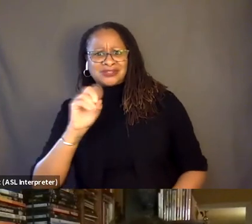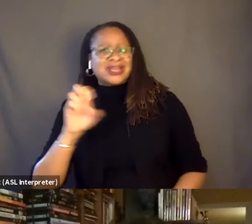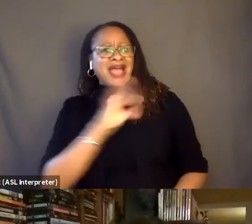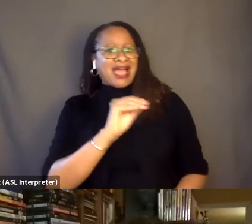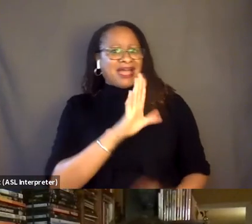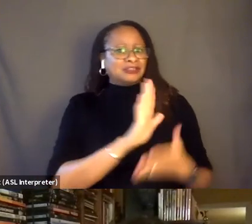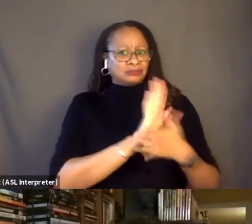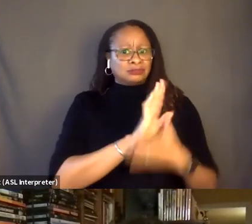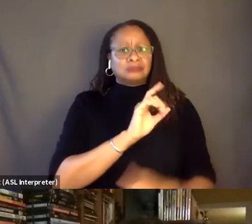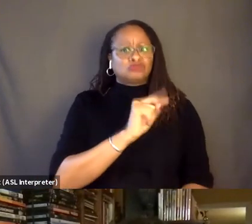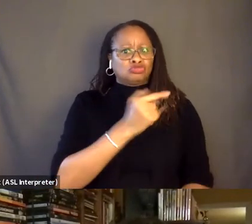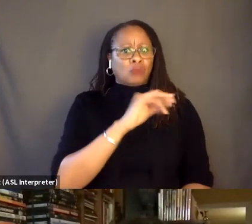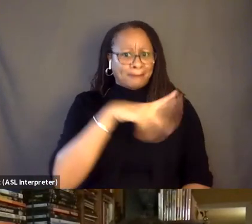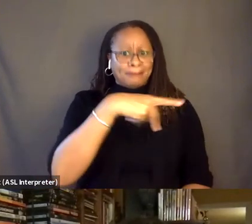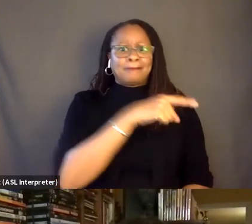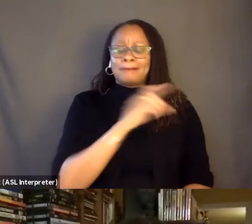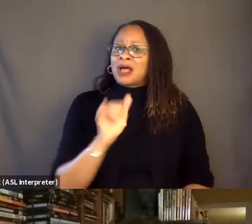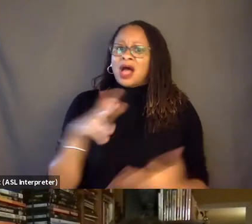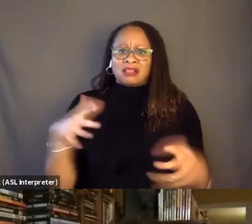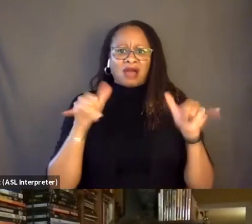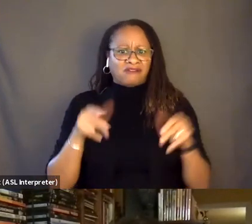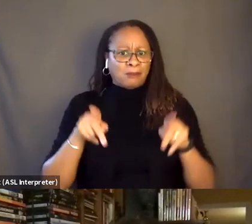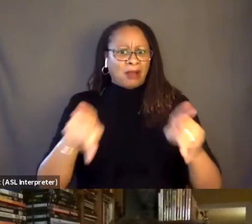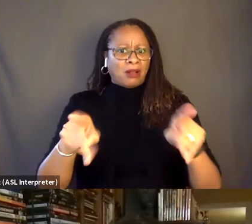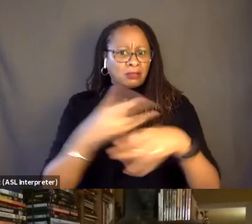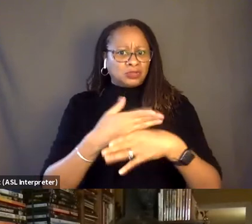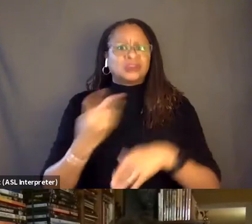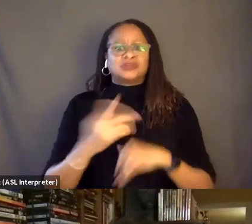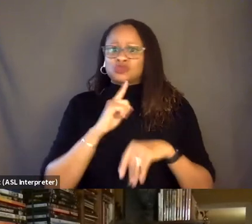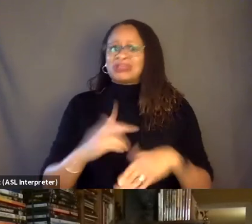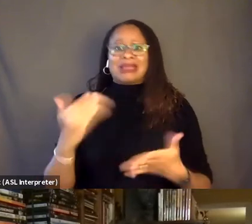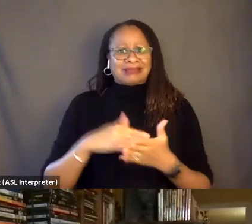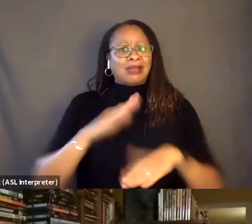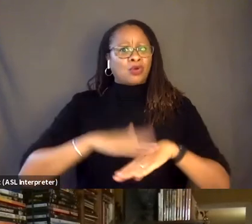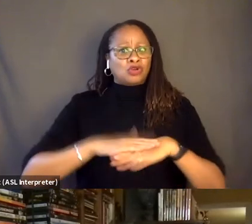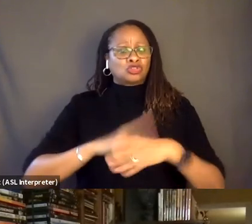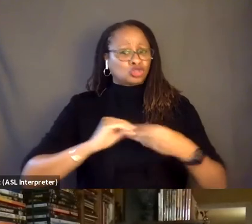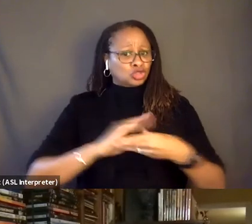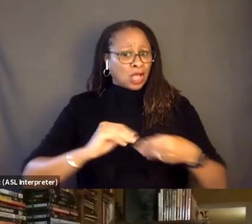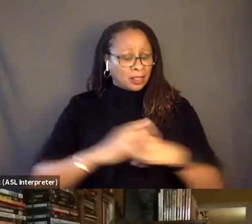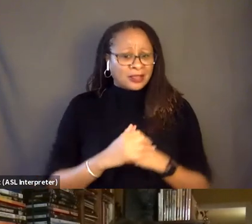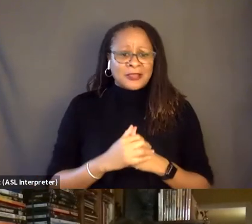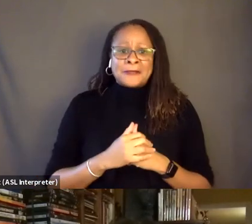"this is gonna, there are a lot of parallels. "It's really a cautionary tale." But you know, little step at a time.